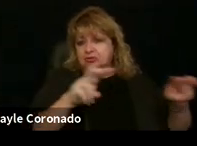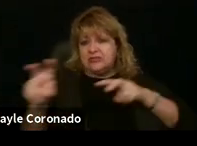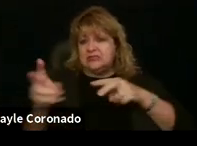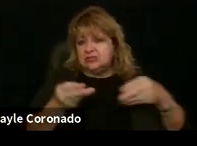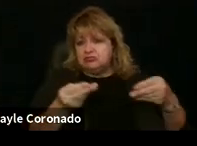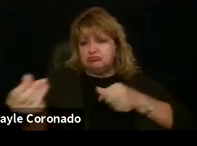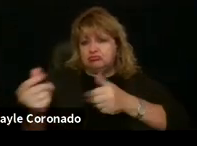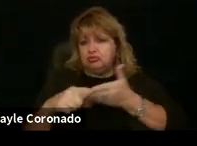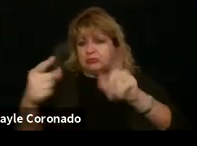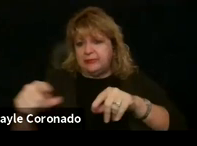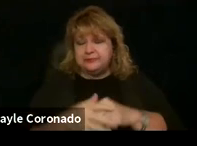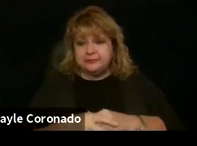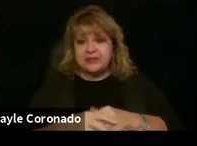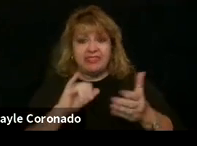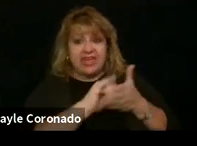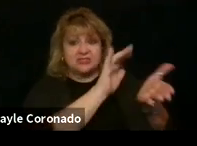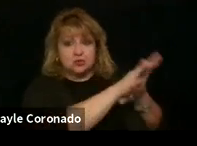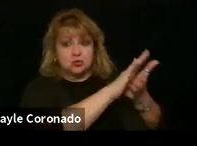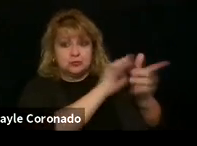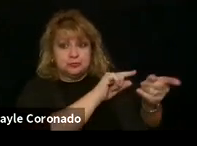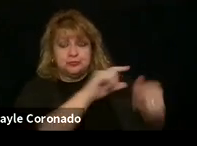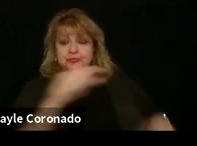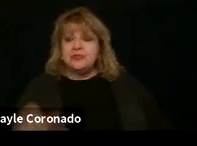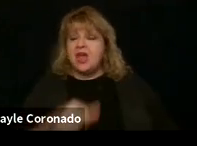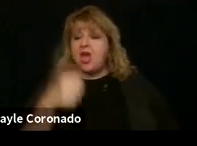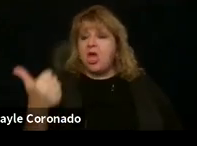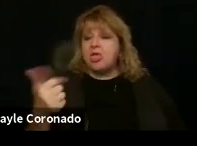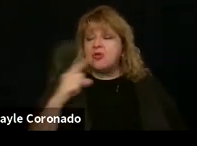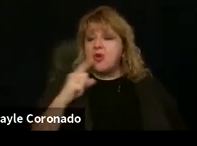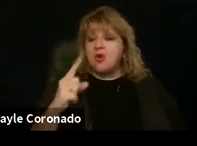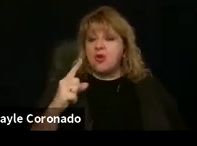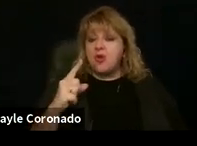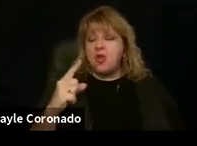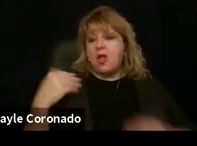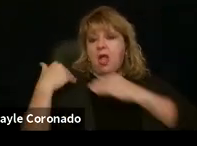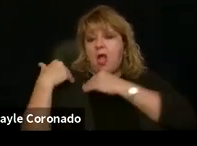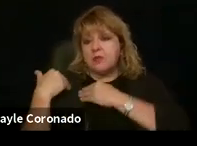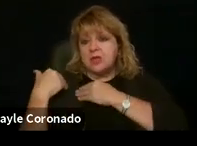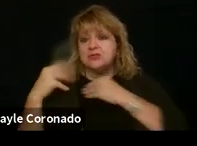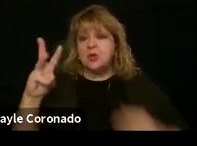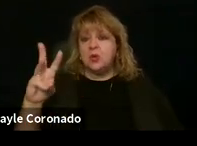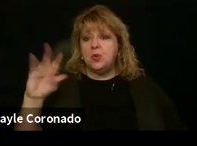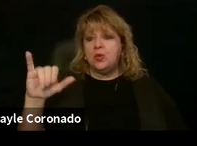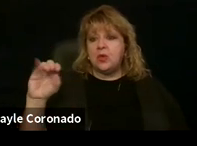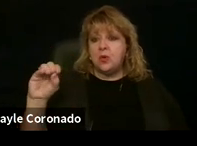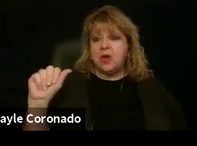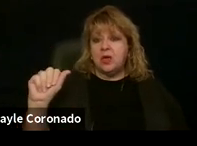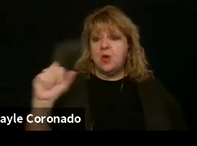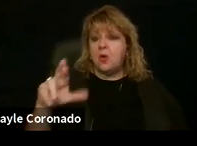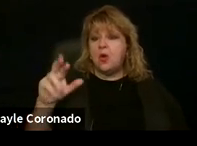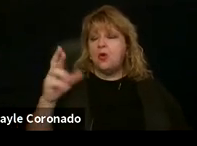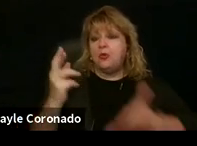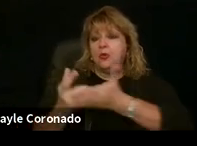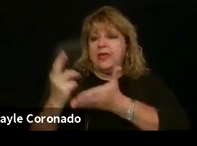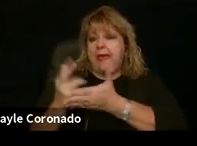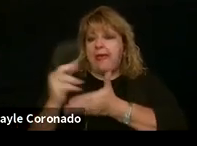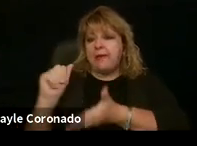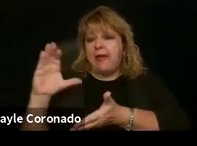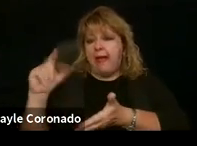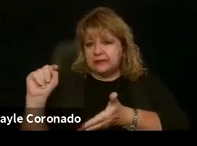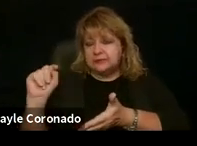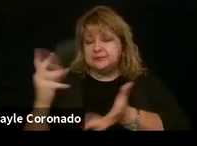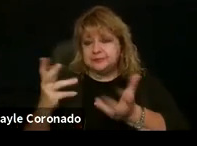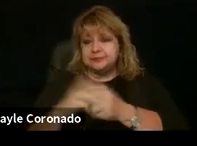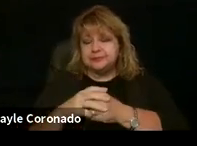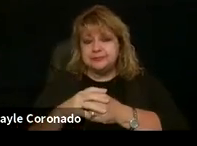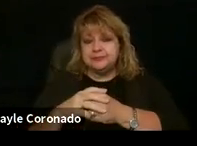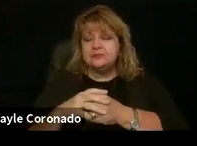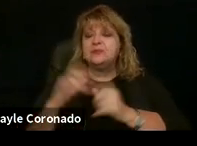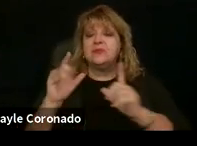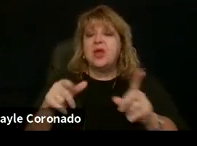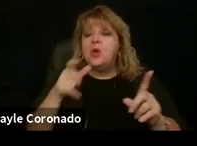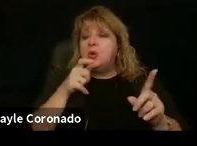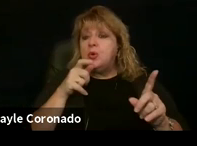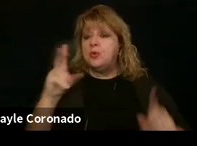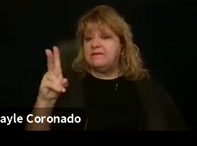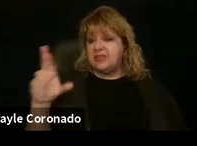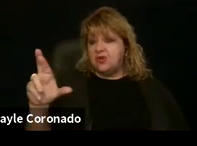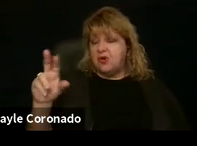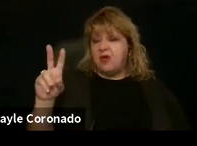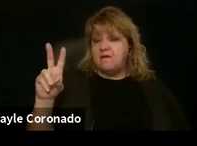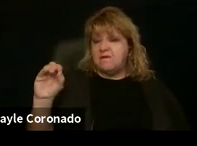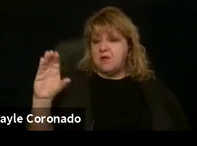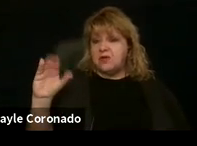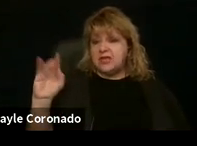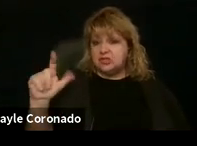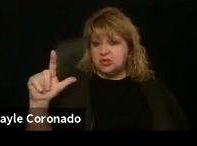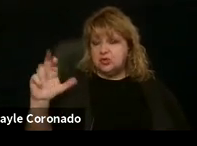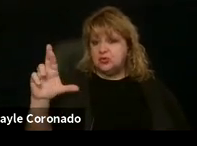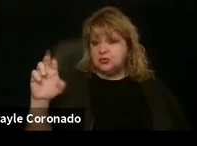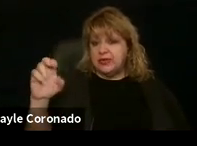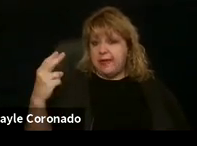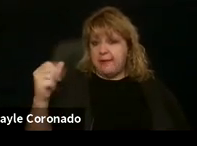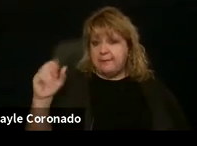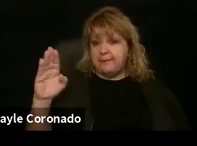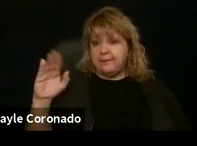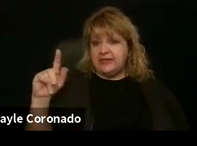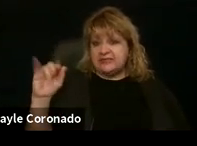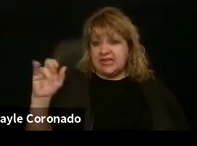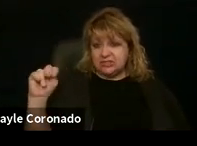The other half of this are the obligations under what's called We are the Rehab Act. And these are typically done by vocational rehab services, or the state in some way.